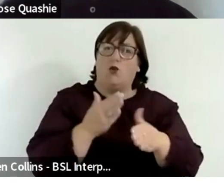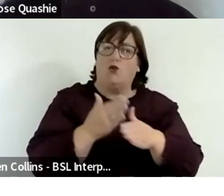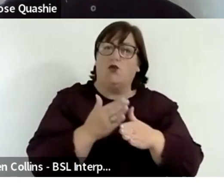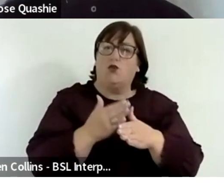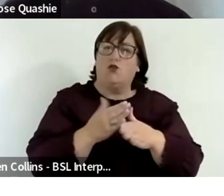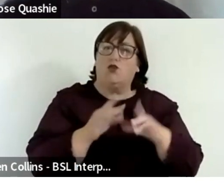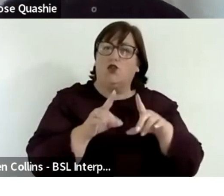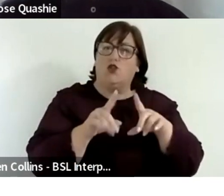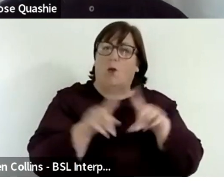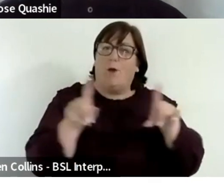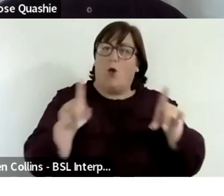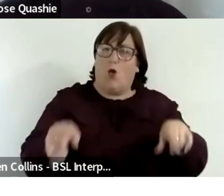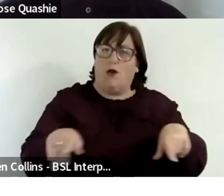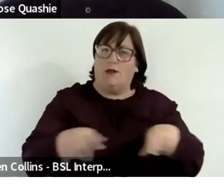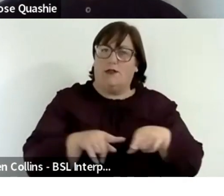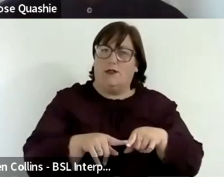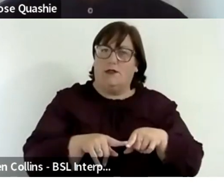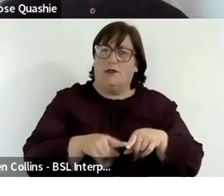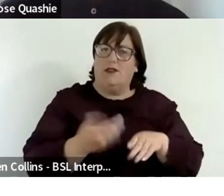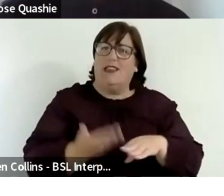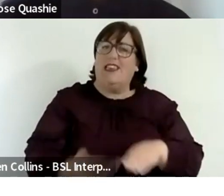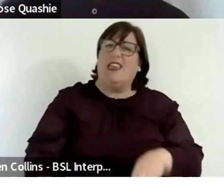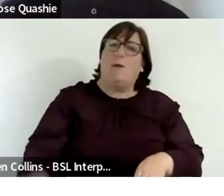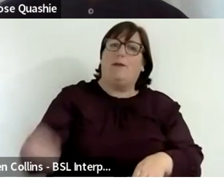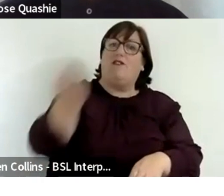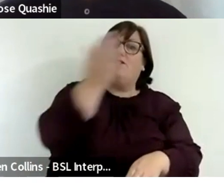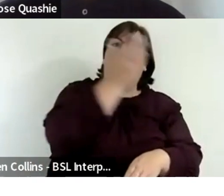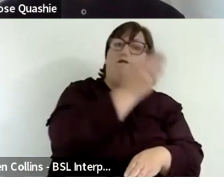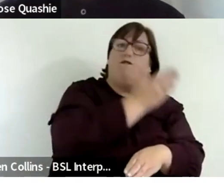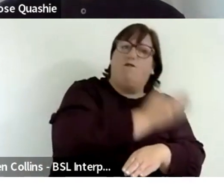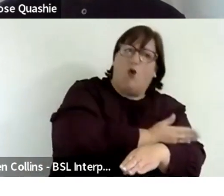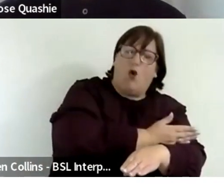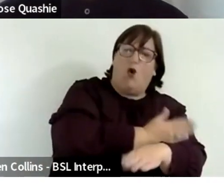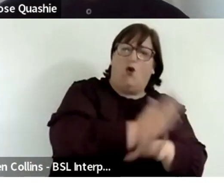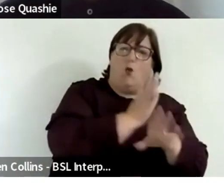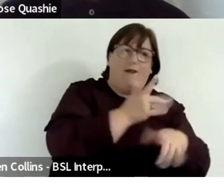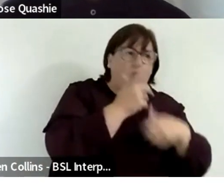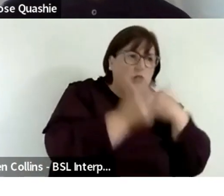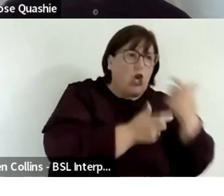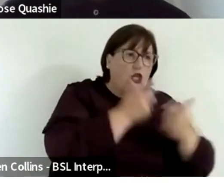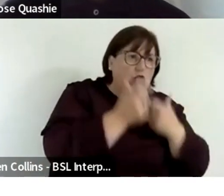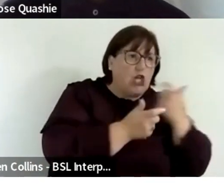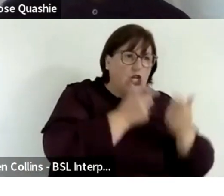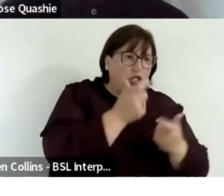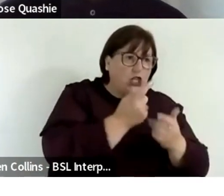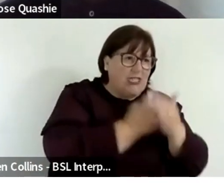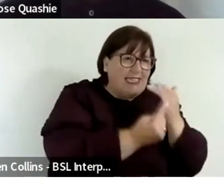you would have to go on the individual websites of our Supply Chain partners to be able to get a sense of what opportunities were available.